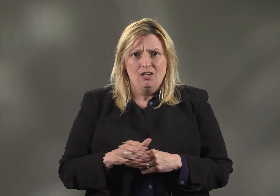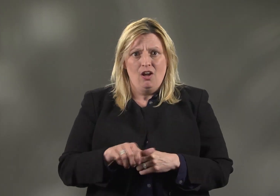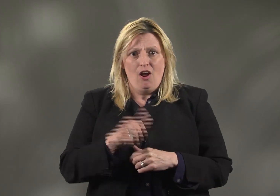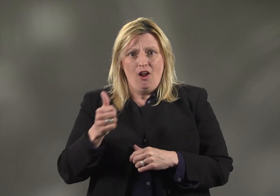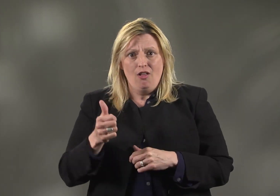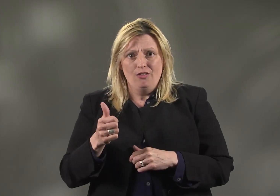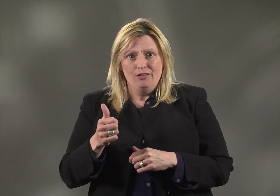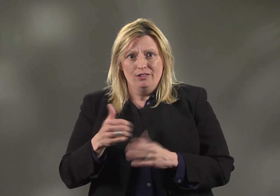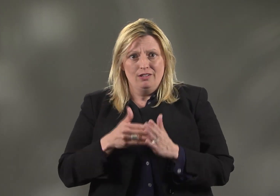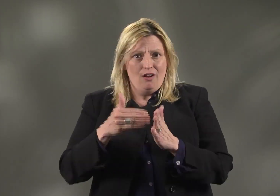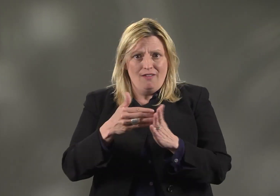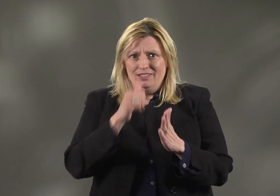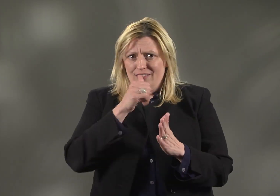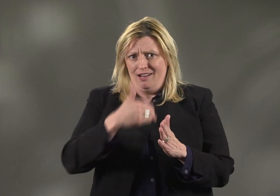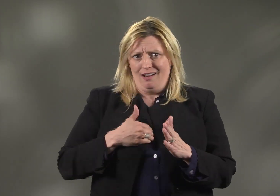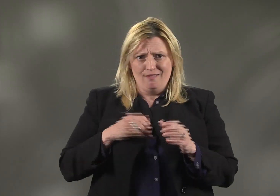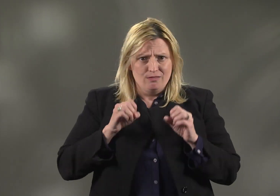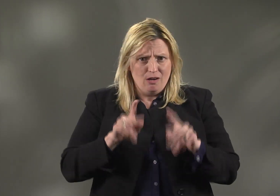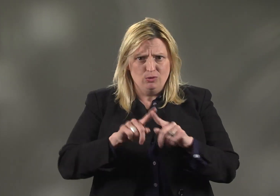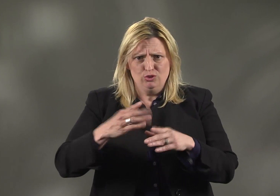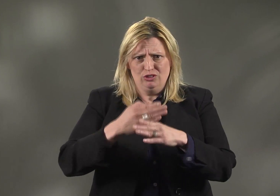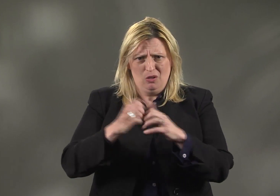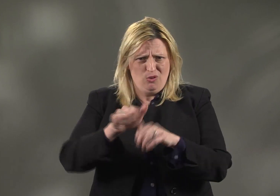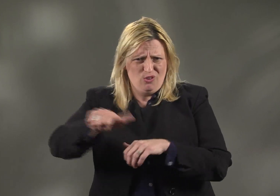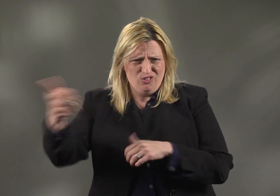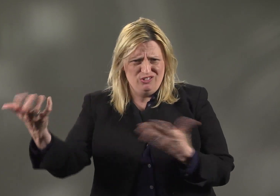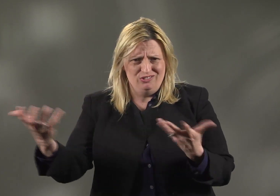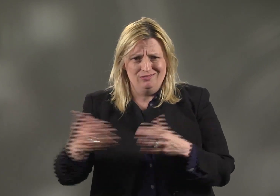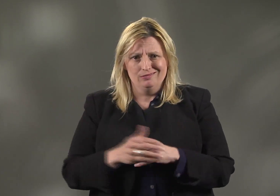and we often don't have the opportunity to share that with others.